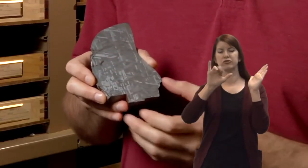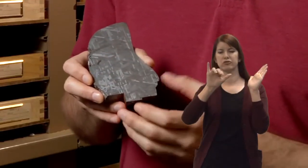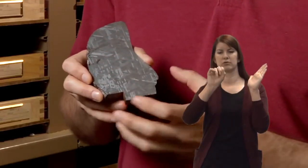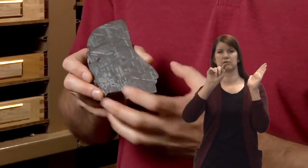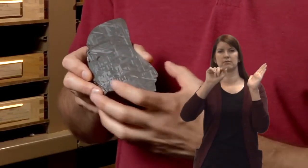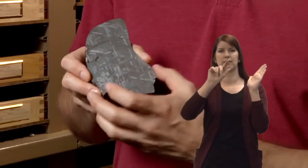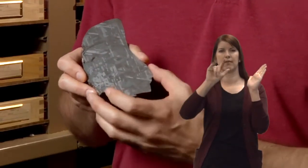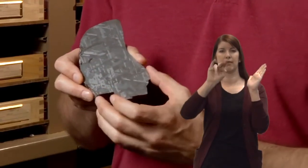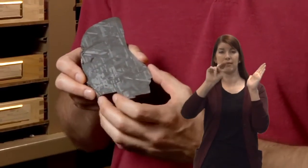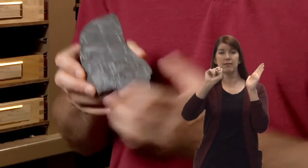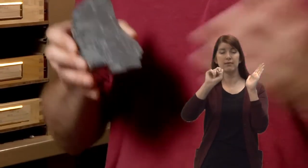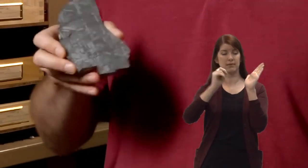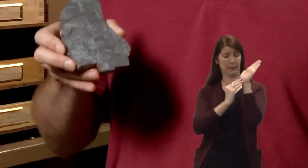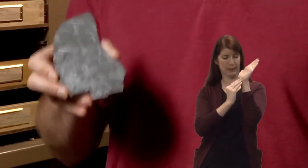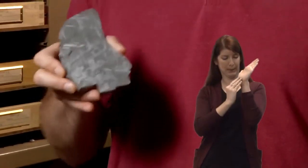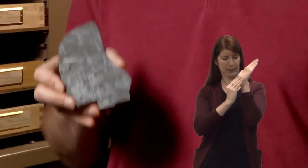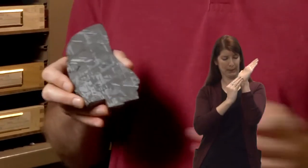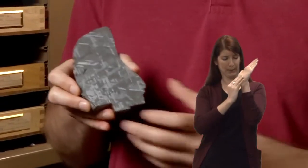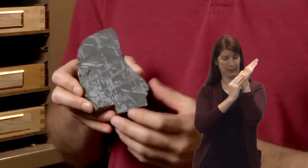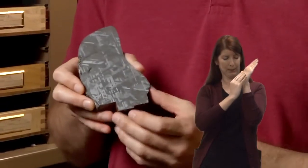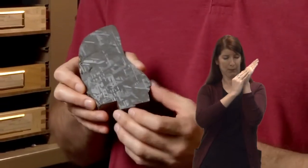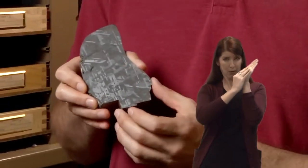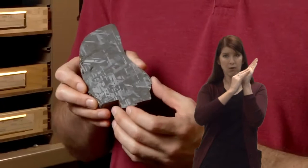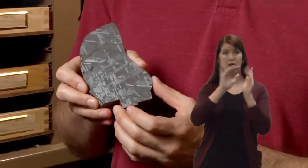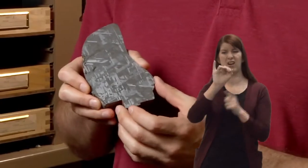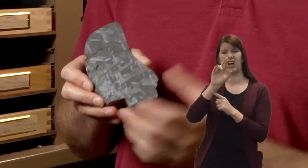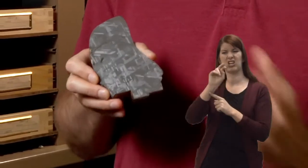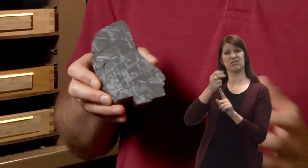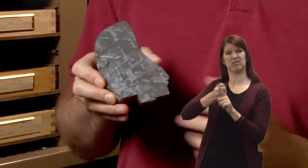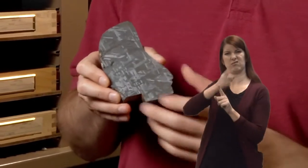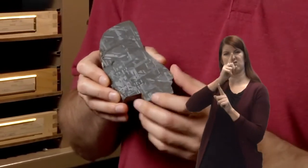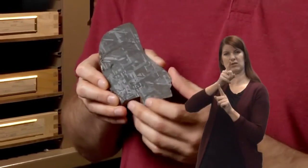what happens is that the iron meteorite represents the core of an asteroid